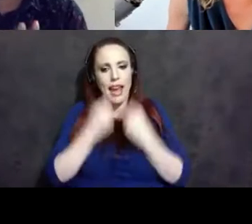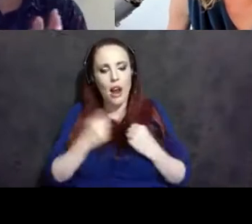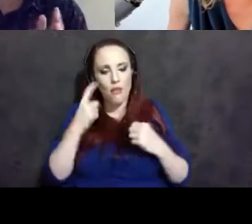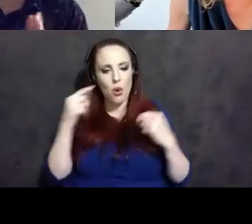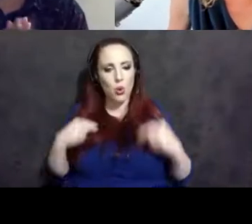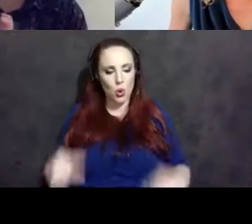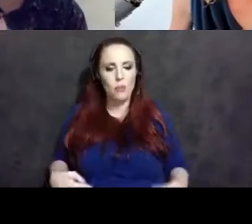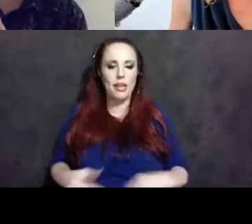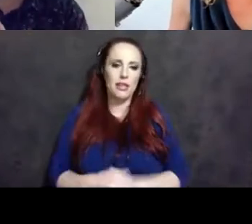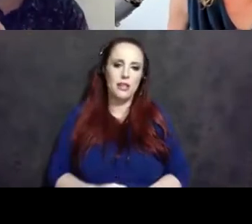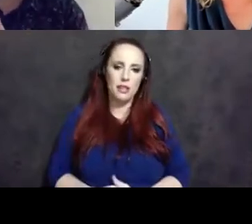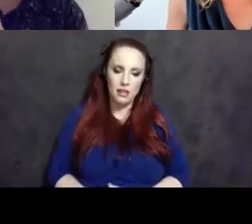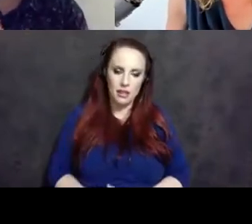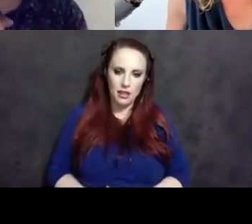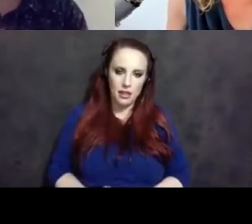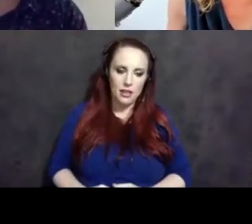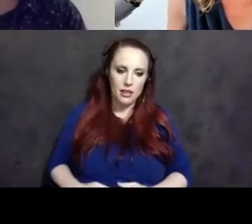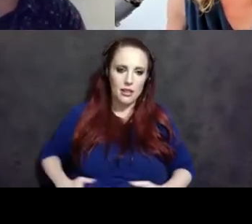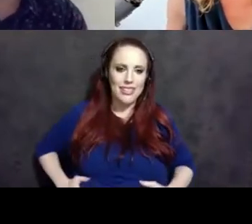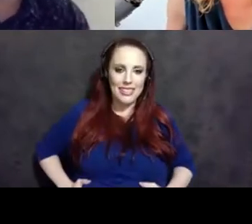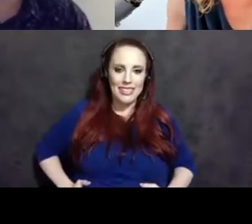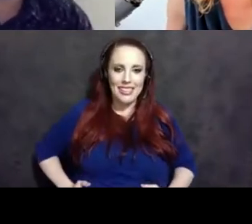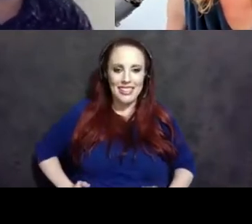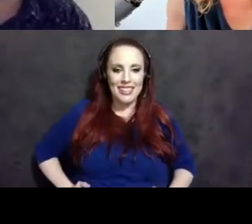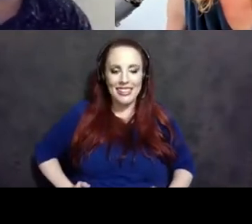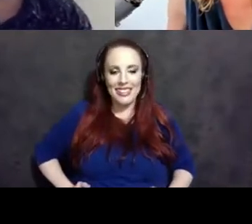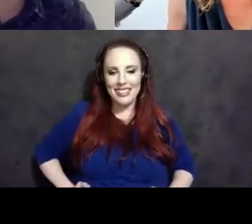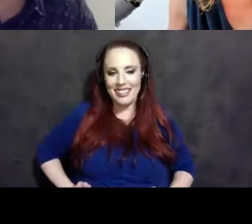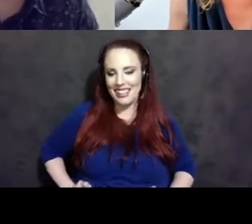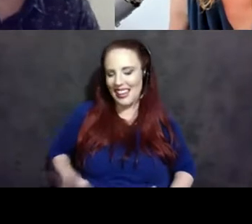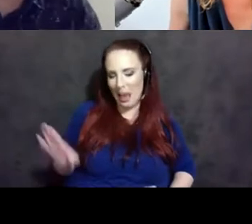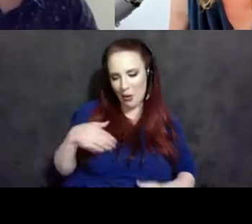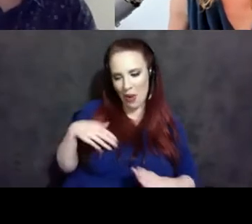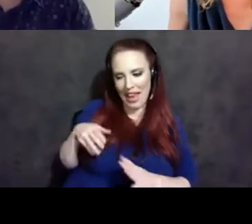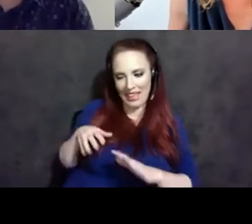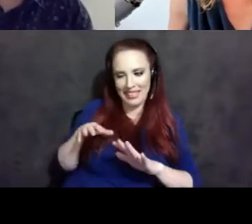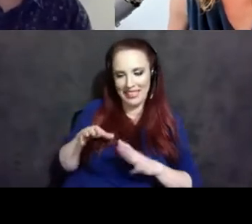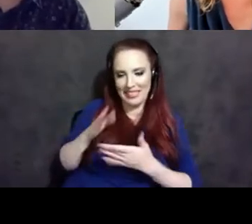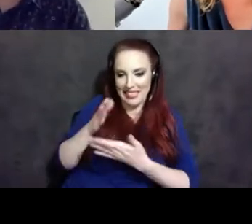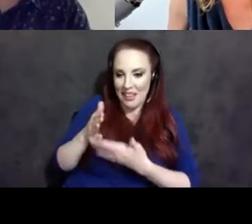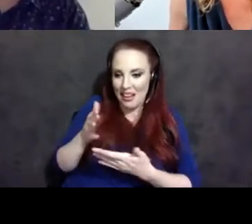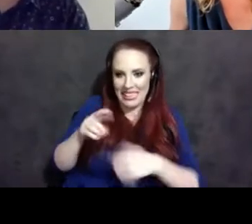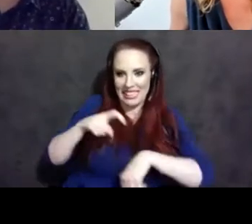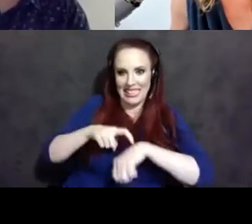Sorry, I'm going to jump in because we don't have a lot of time left, already.